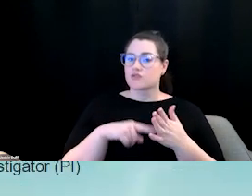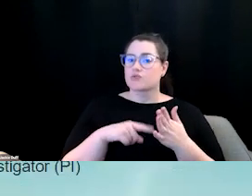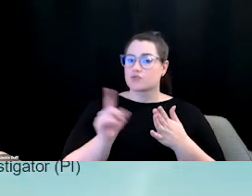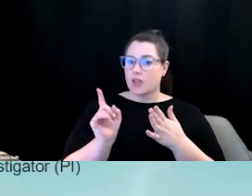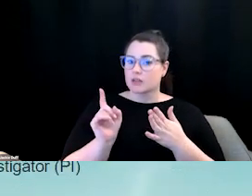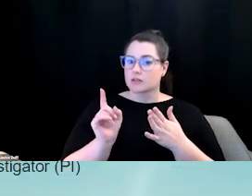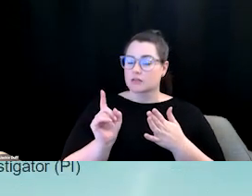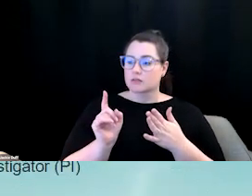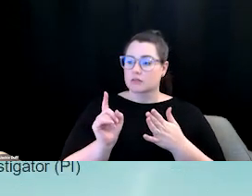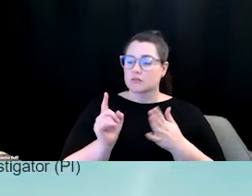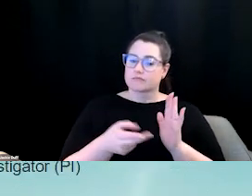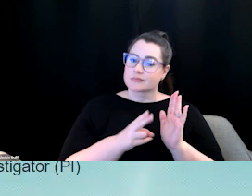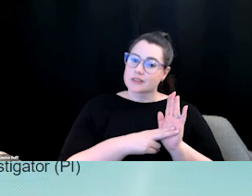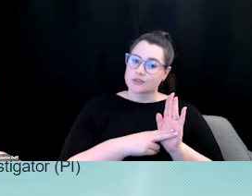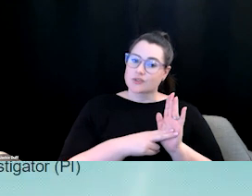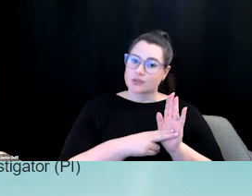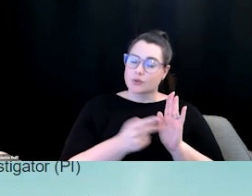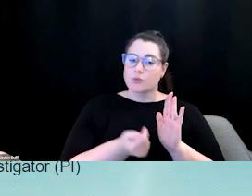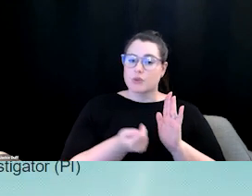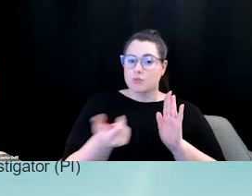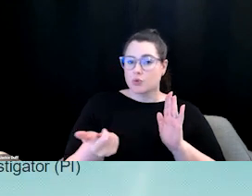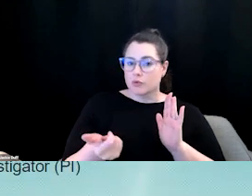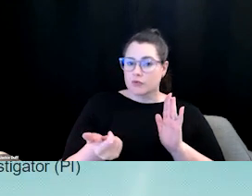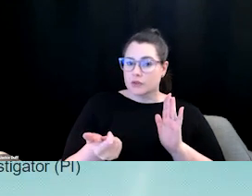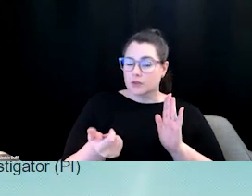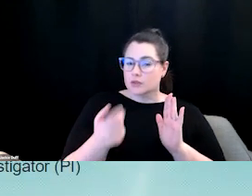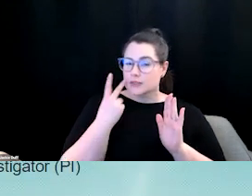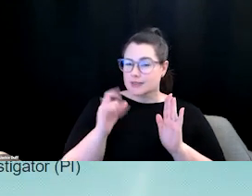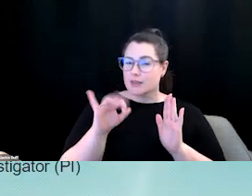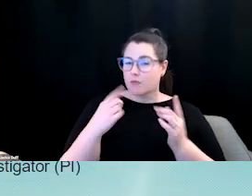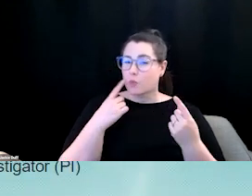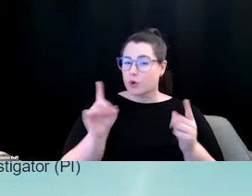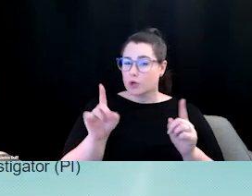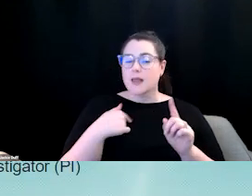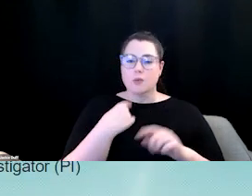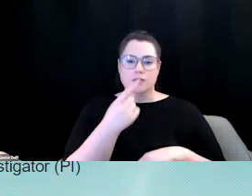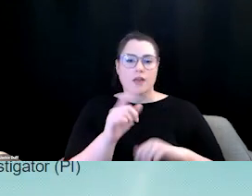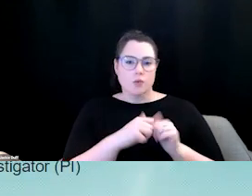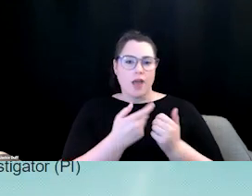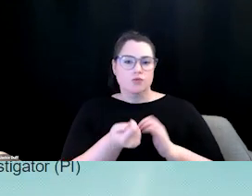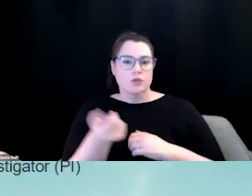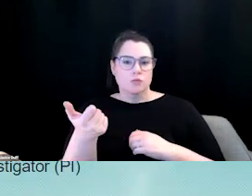just remove the special signatures. And I'll tell you how to do this. It doesn't mean remove the signatures from the file.